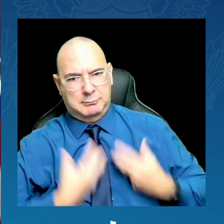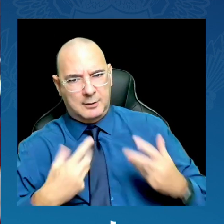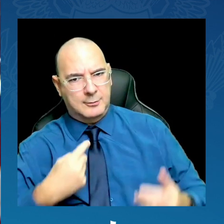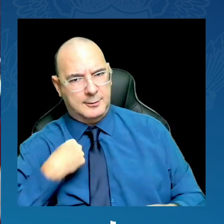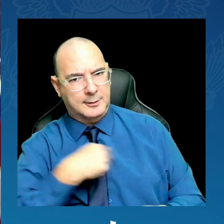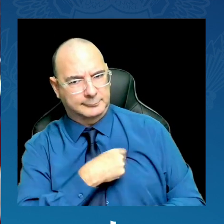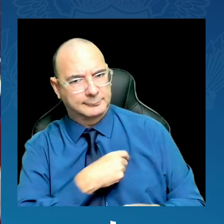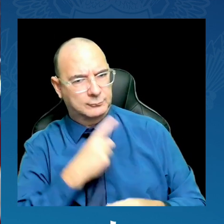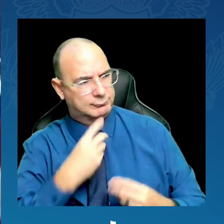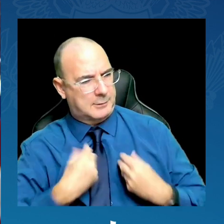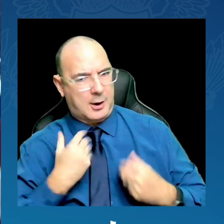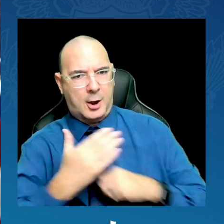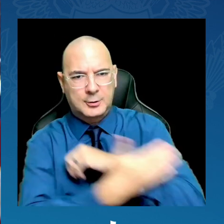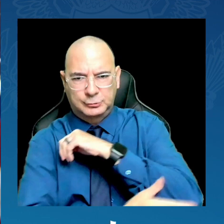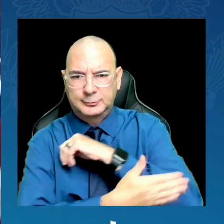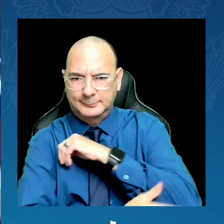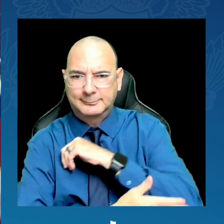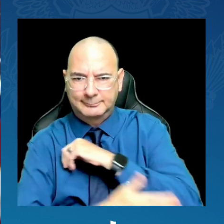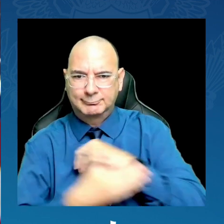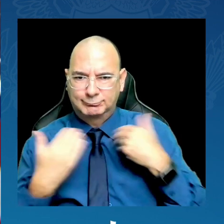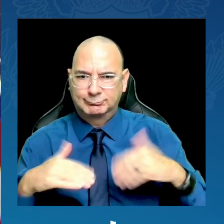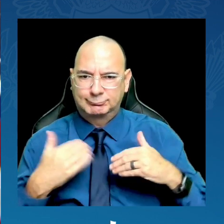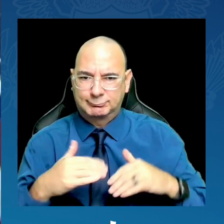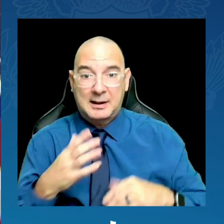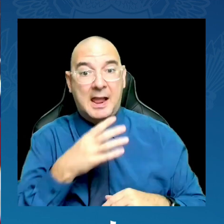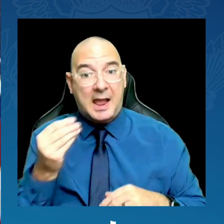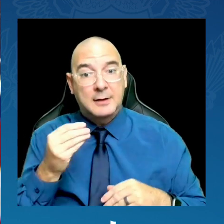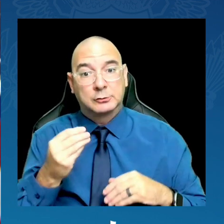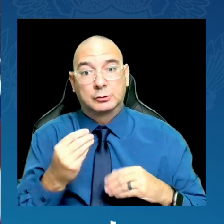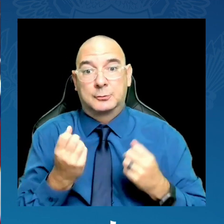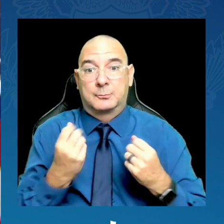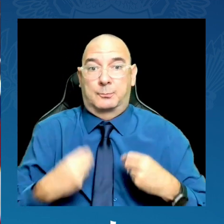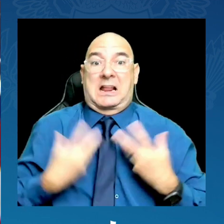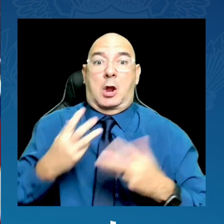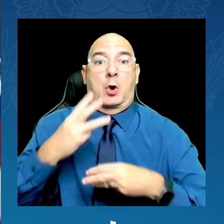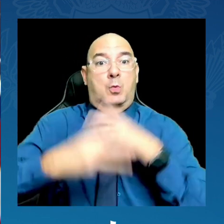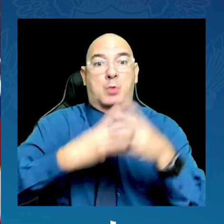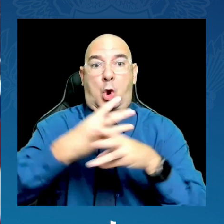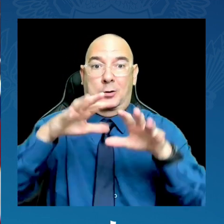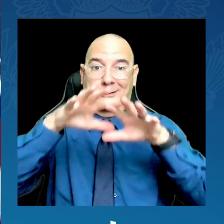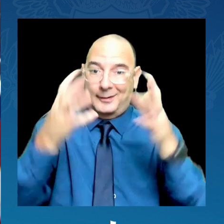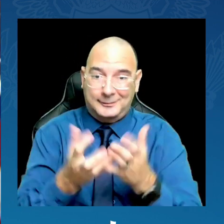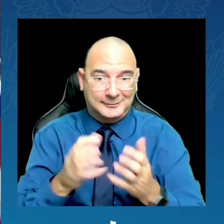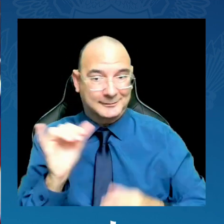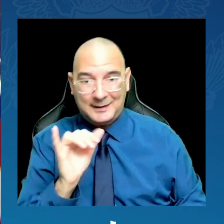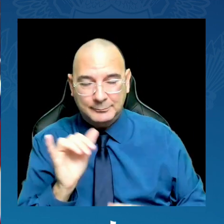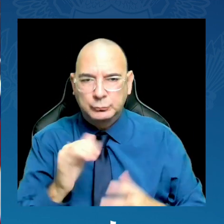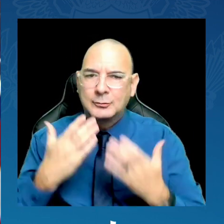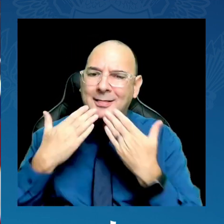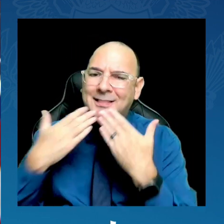And by extension, you inspire the world. So, thank you all for what you do. And to the members of our administration,